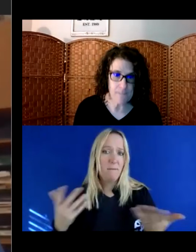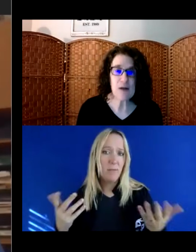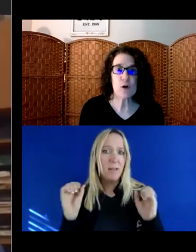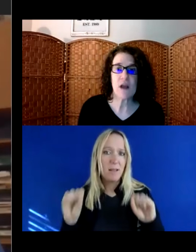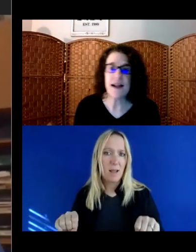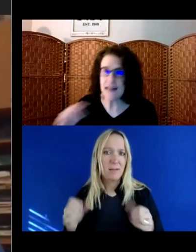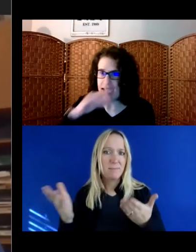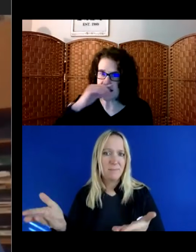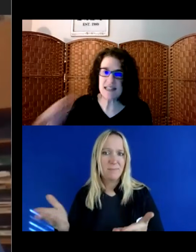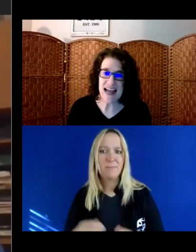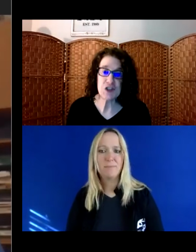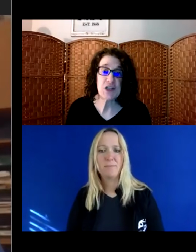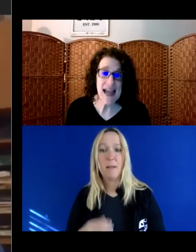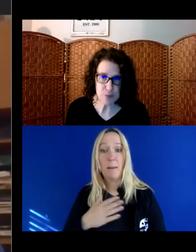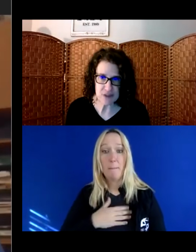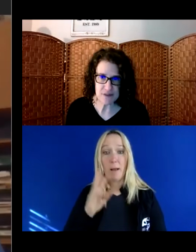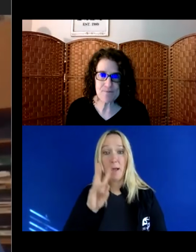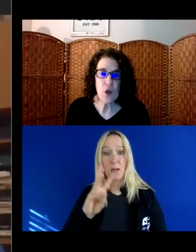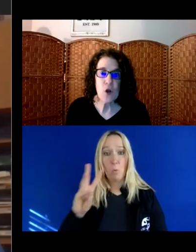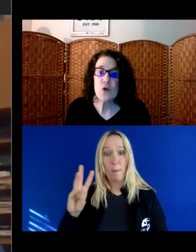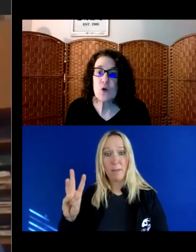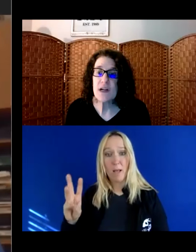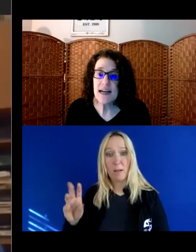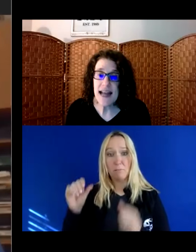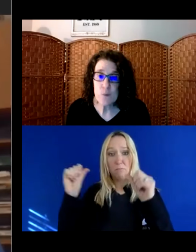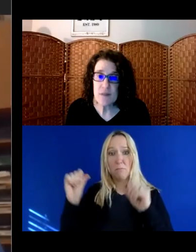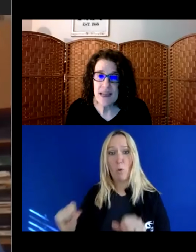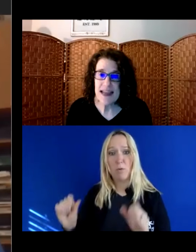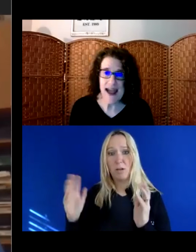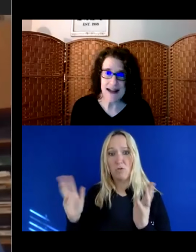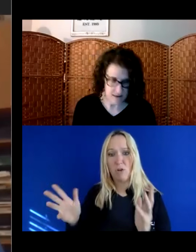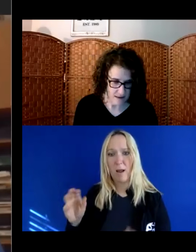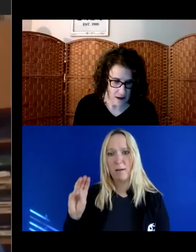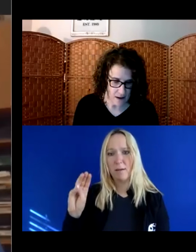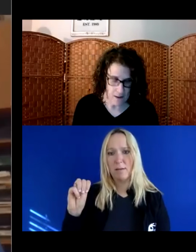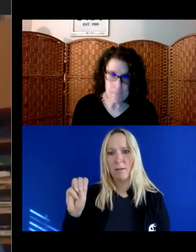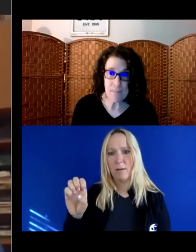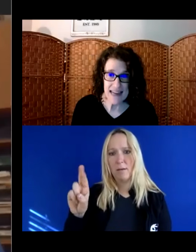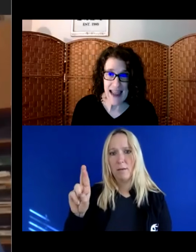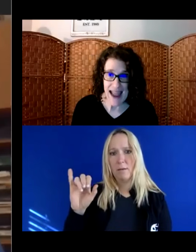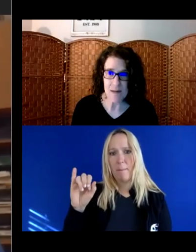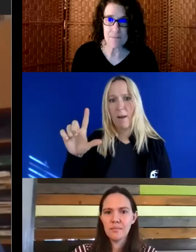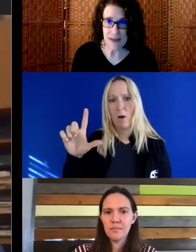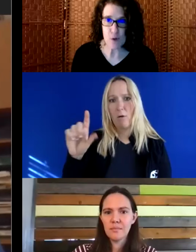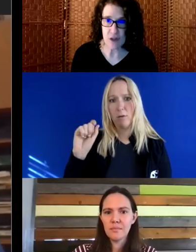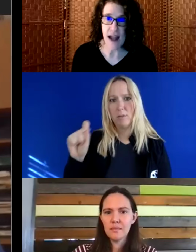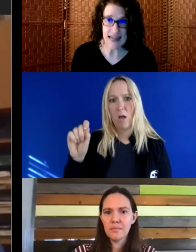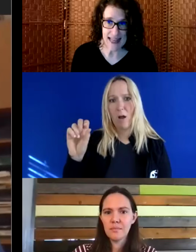Meryl.net/captions. You can connect with me at me@meryl.net.